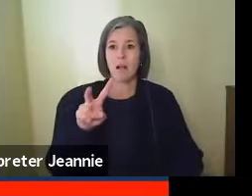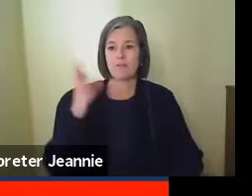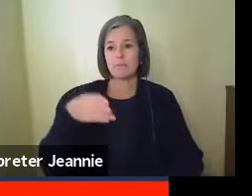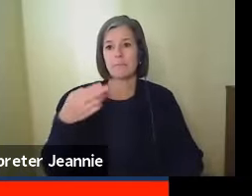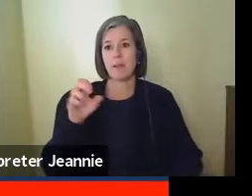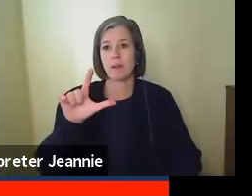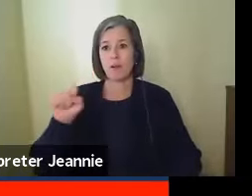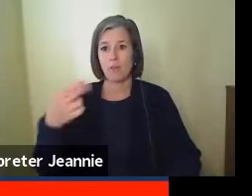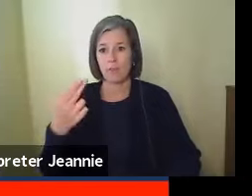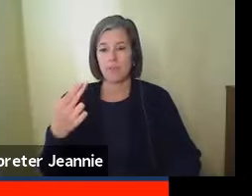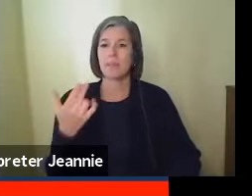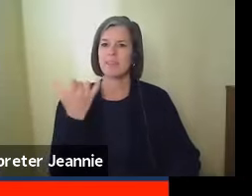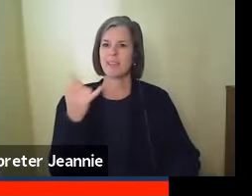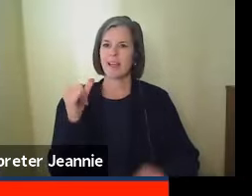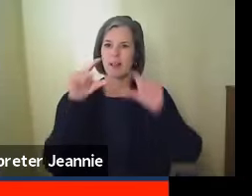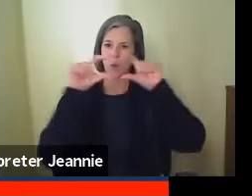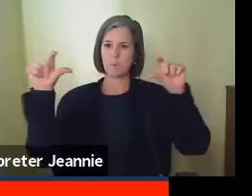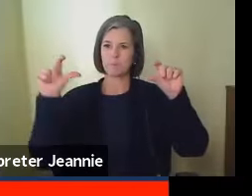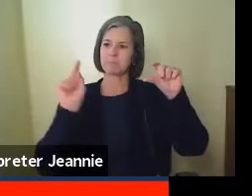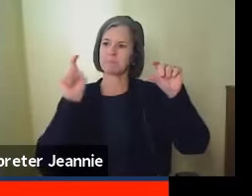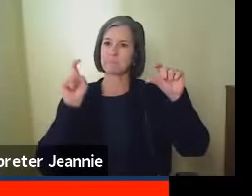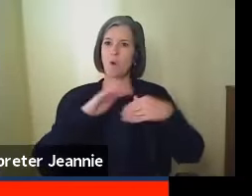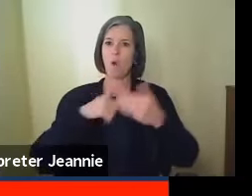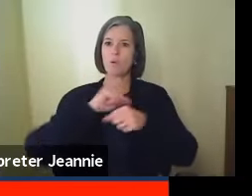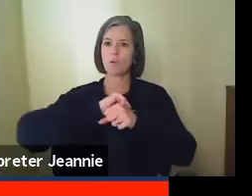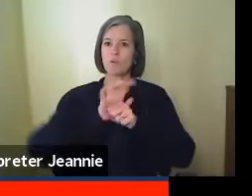where you can get all COVID information. And then go to the blue tile for